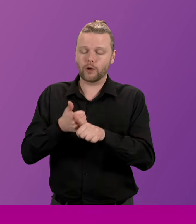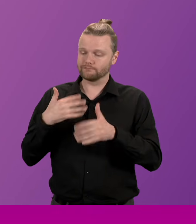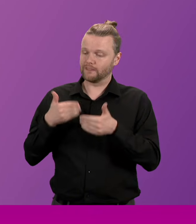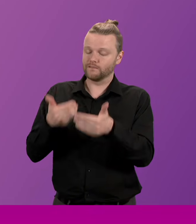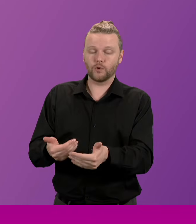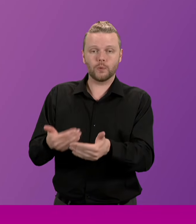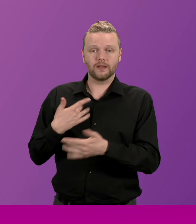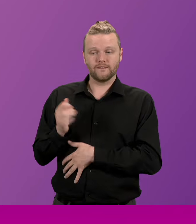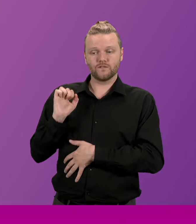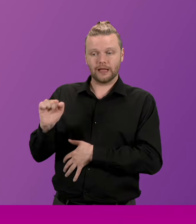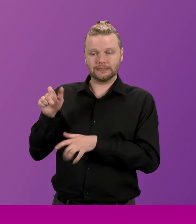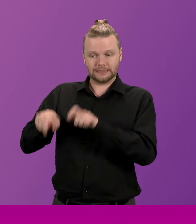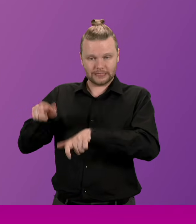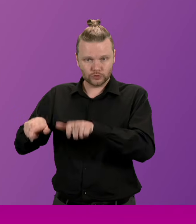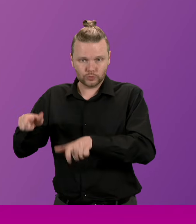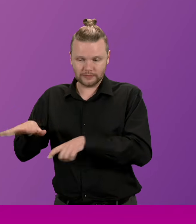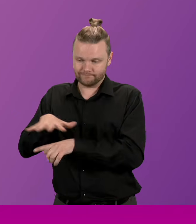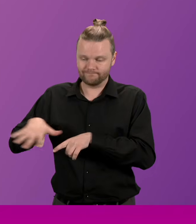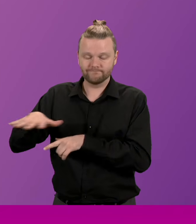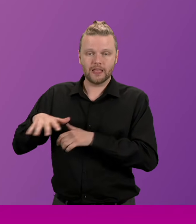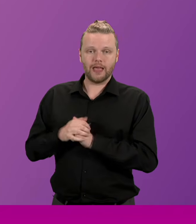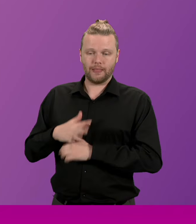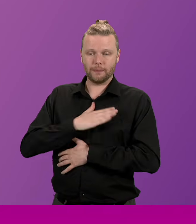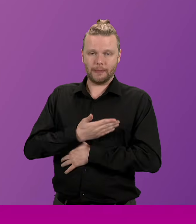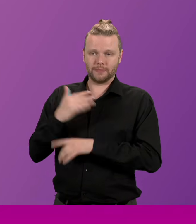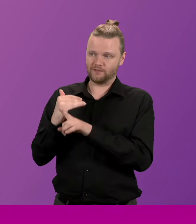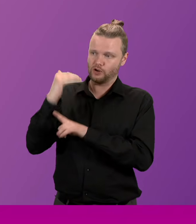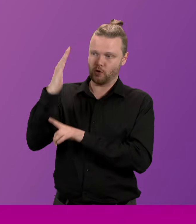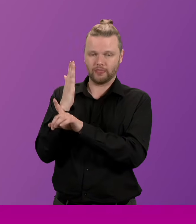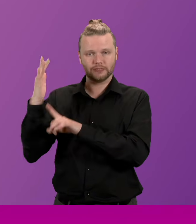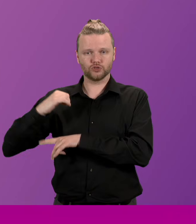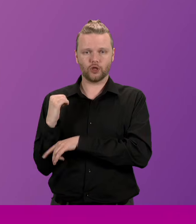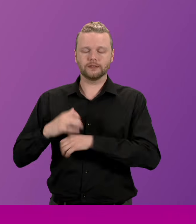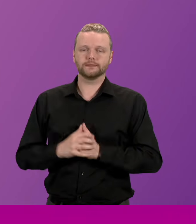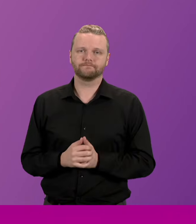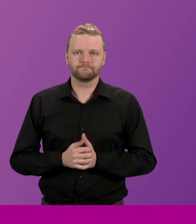behalf of his constituents and those of many other members in the north and north-east of Scotland.